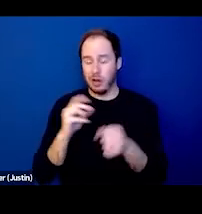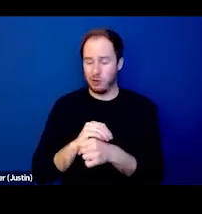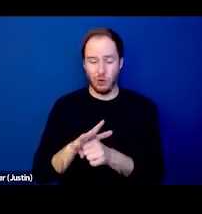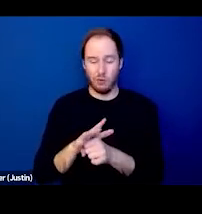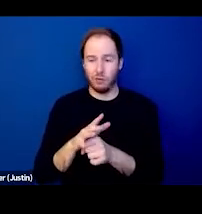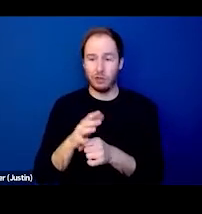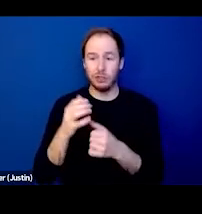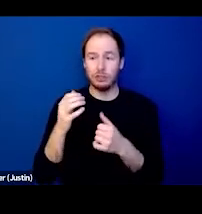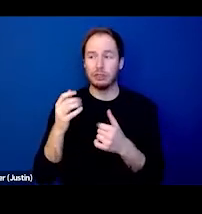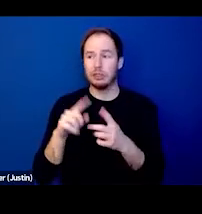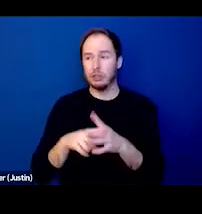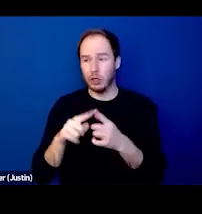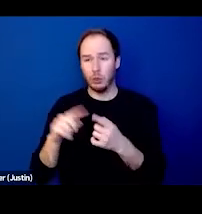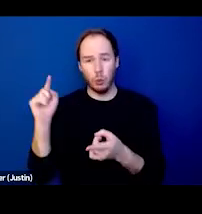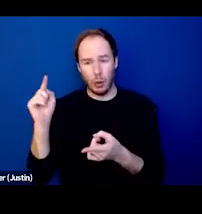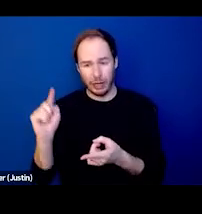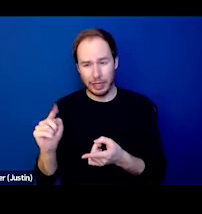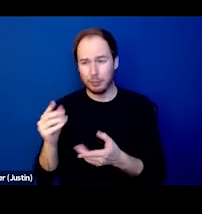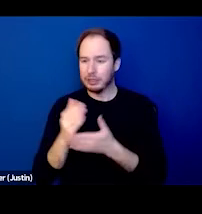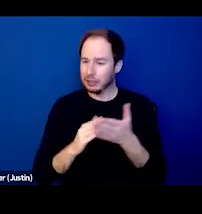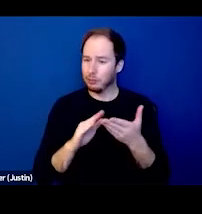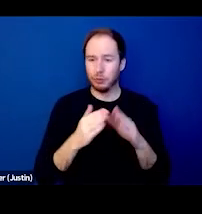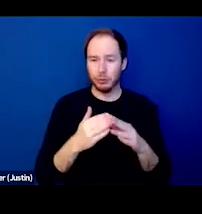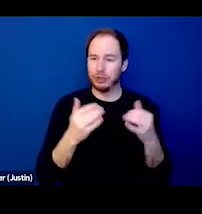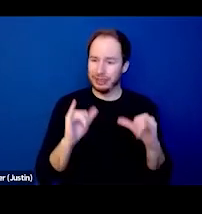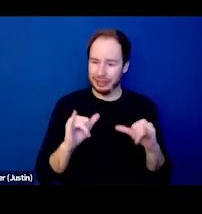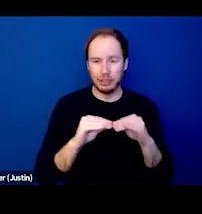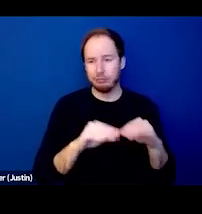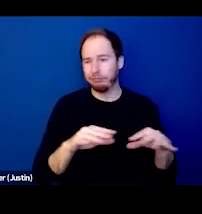but in some communities it had a substantial impact